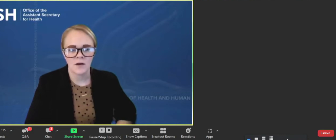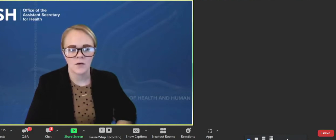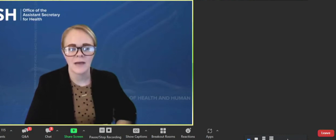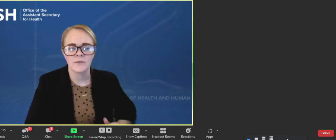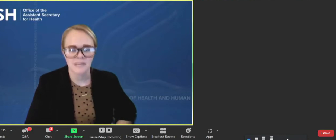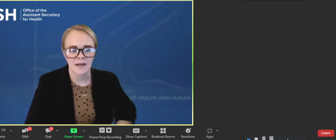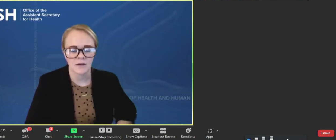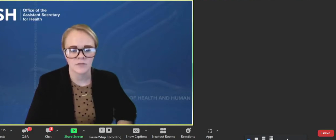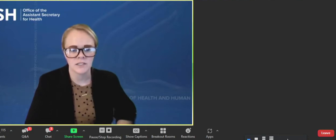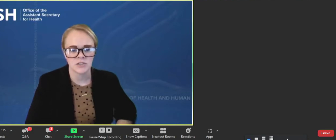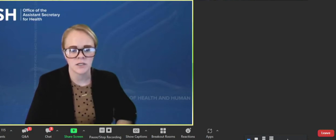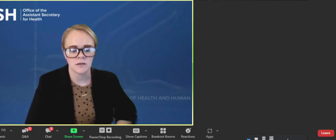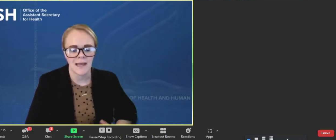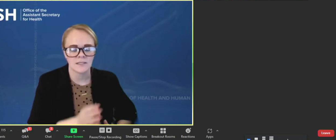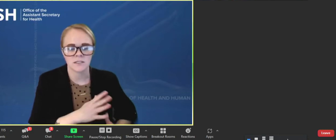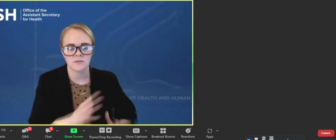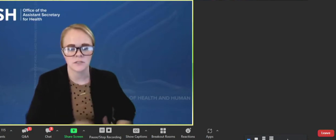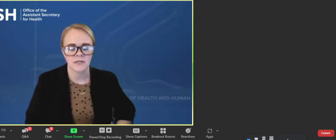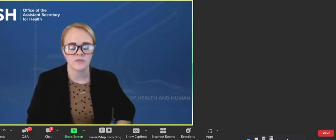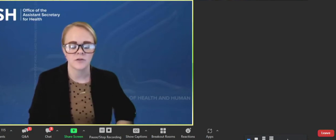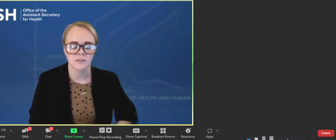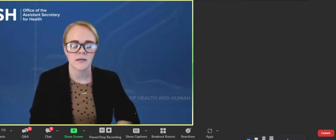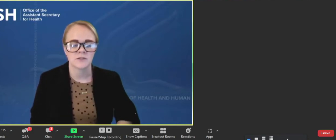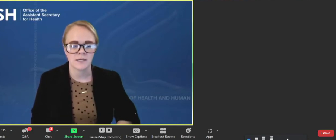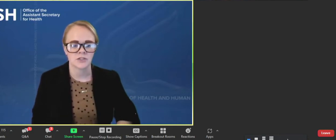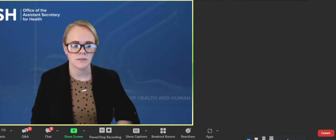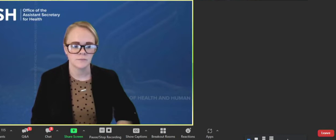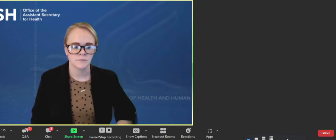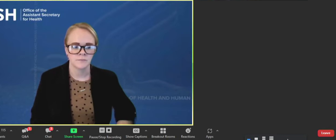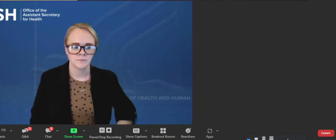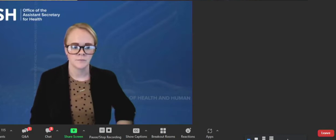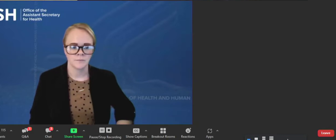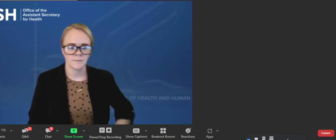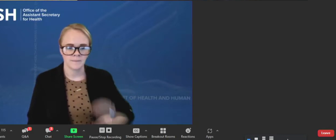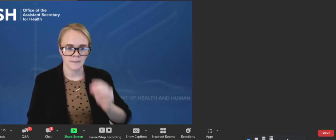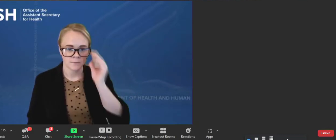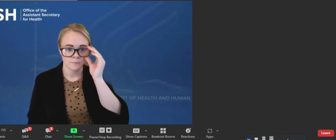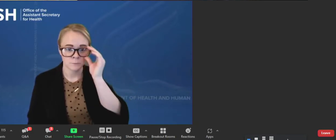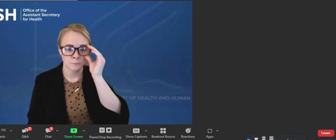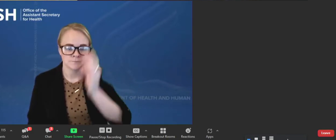How is that conversation had to gear folks in the right direction? I'm going to blur it out.